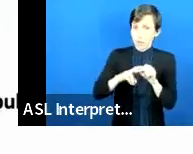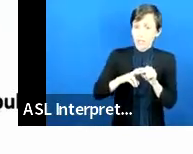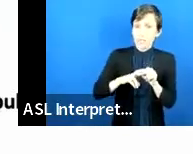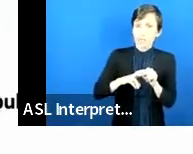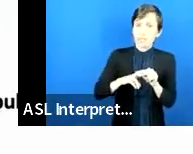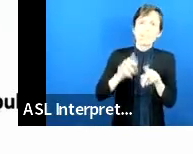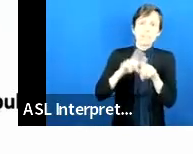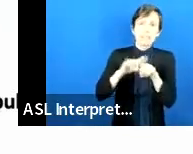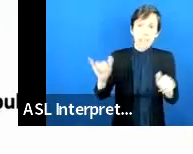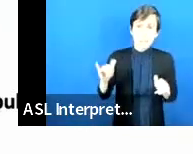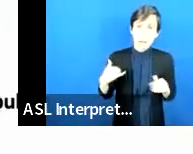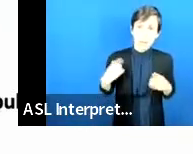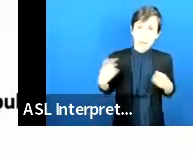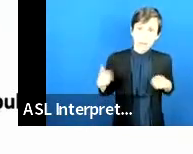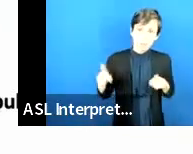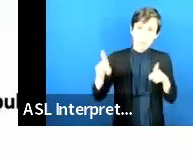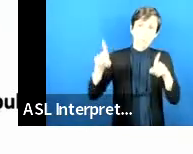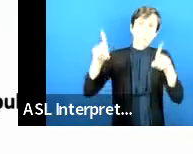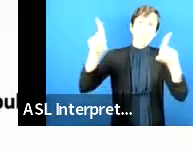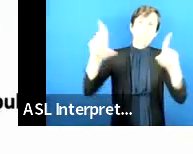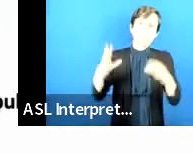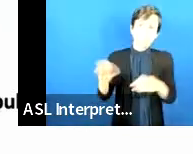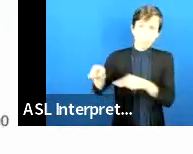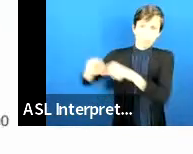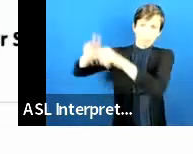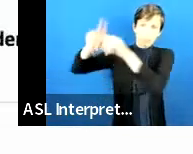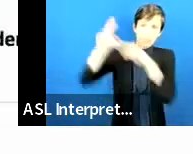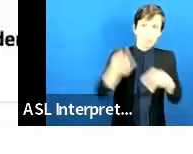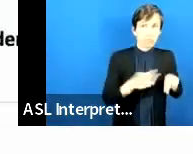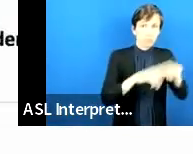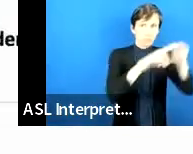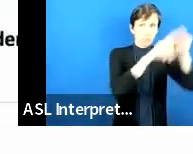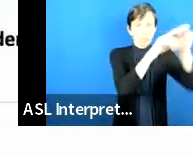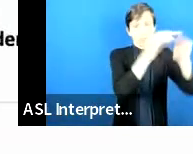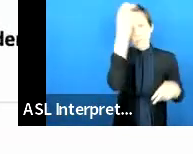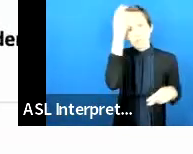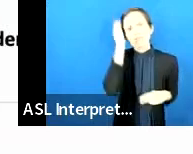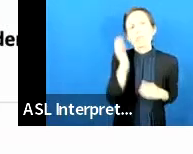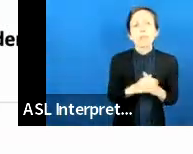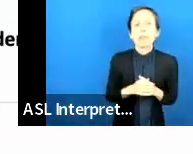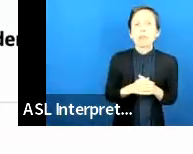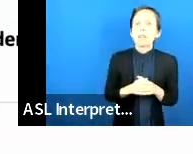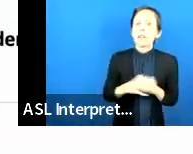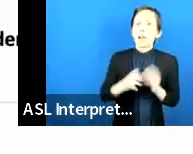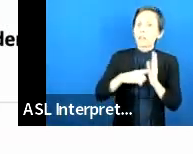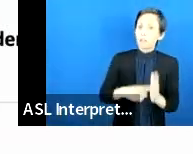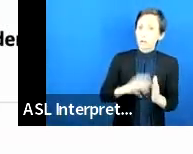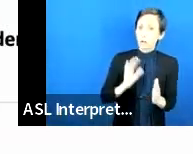of overall increase as a way of illustrating our movement toward this goal,